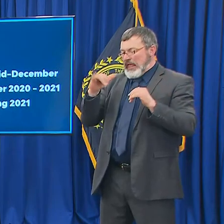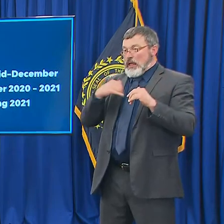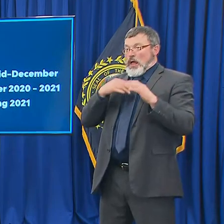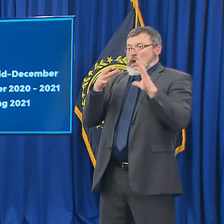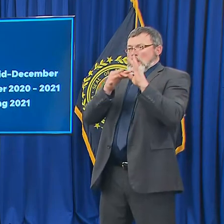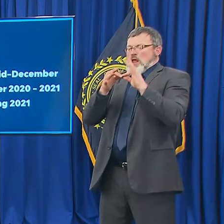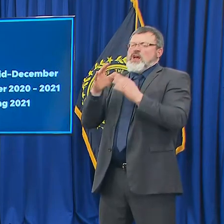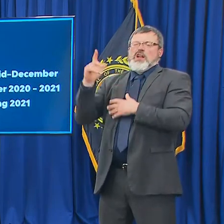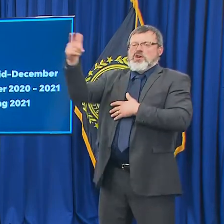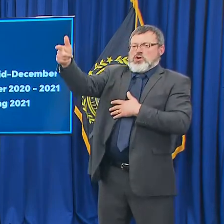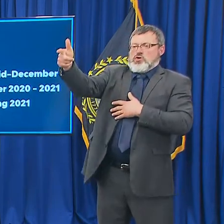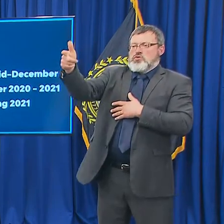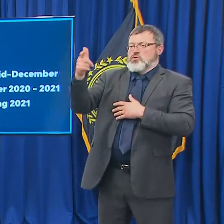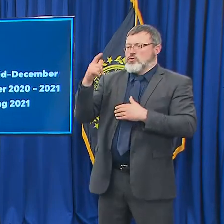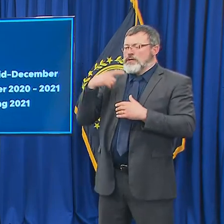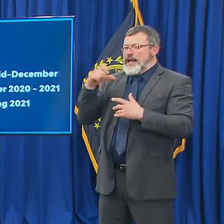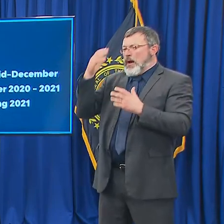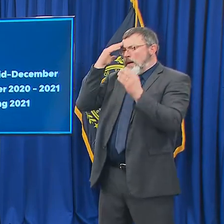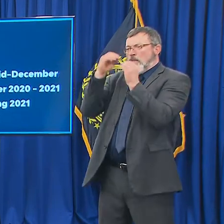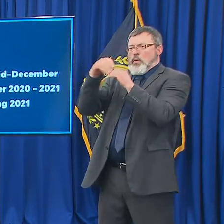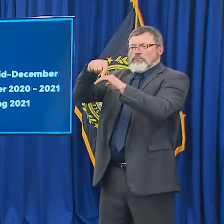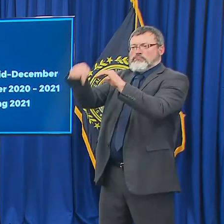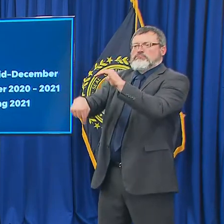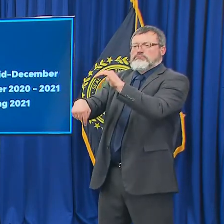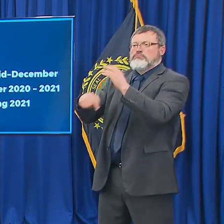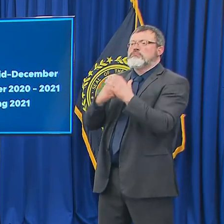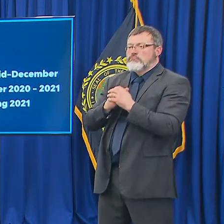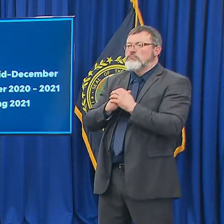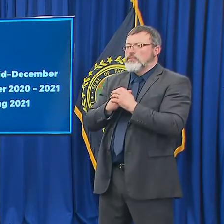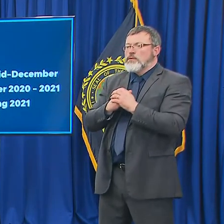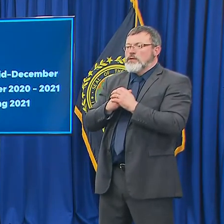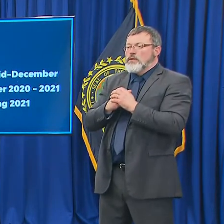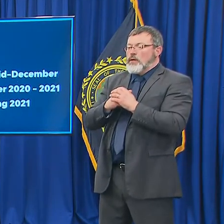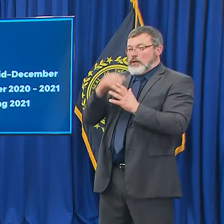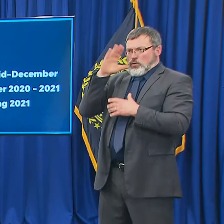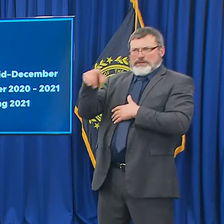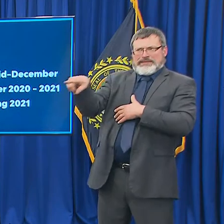Thank you grief.